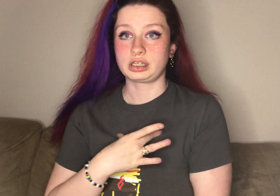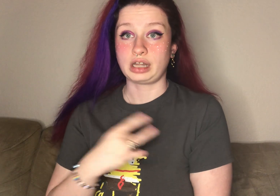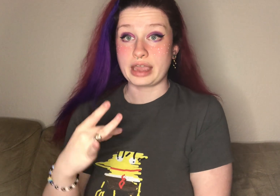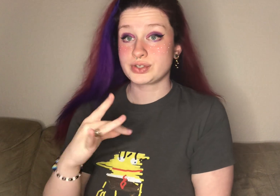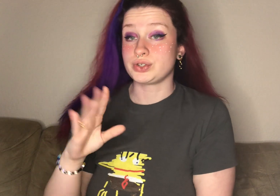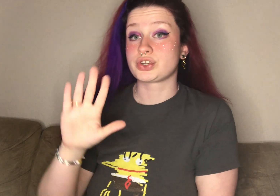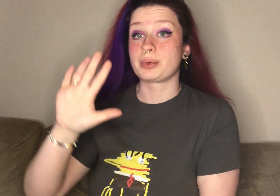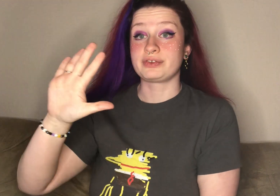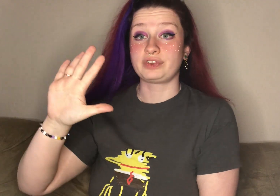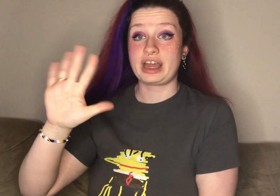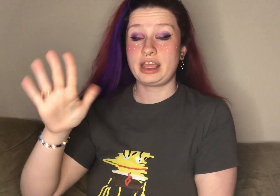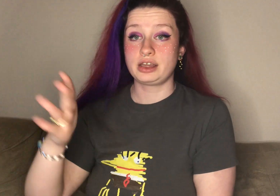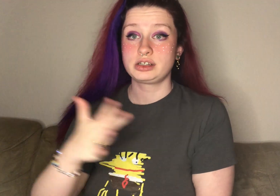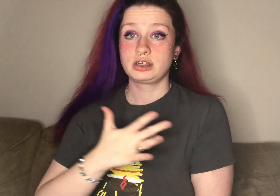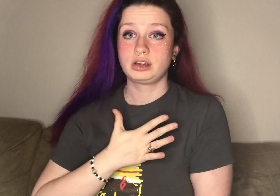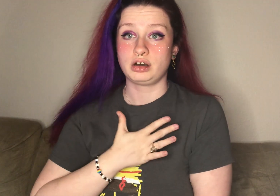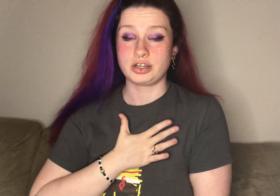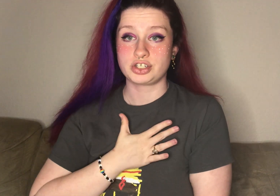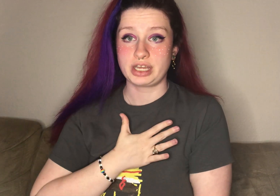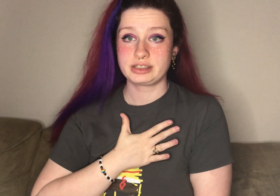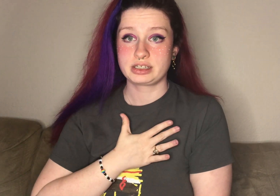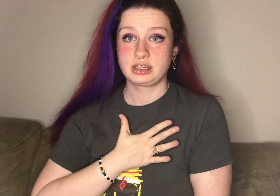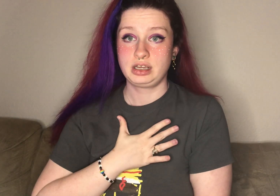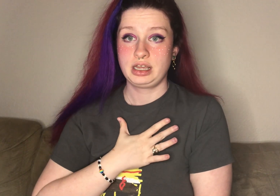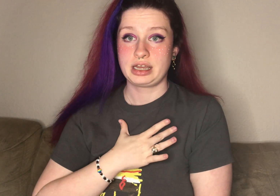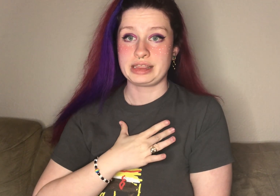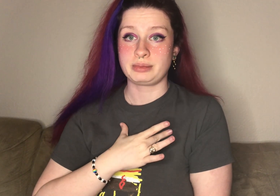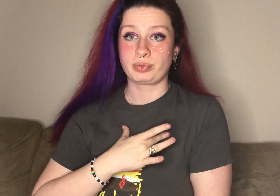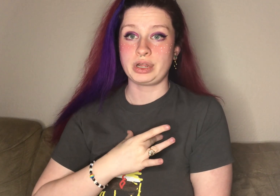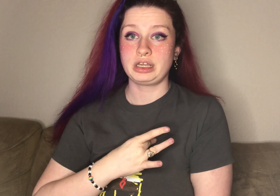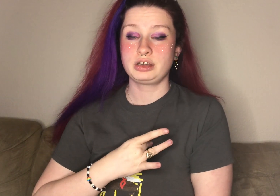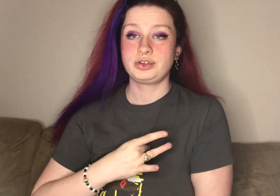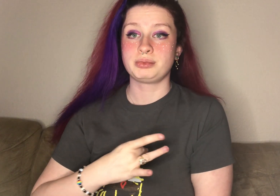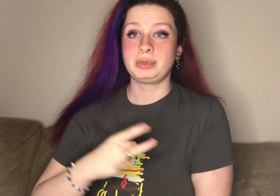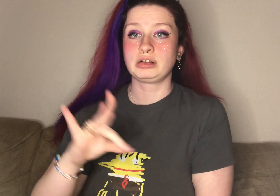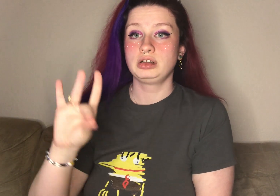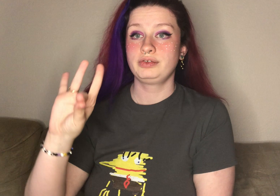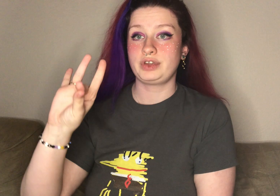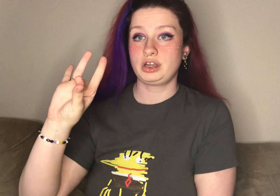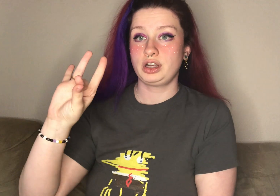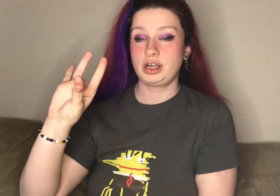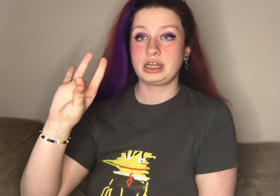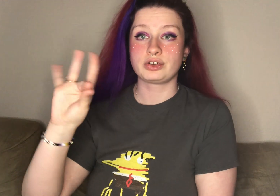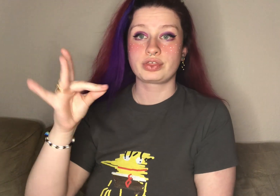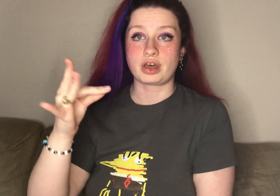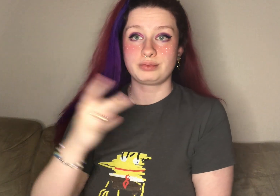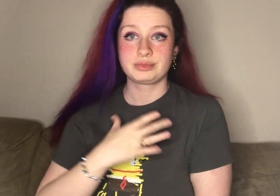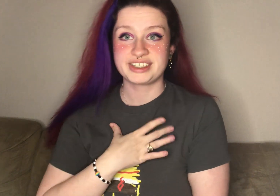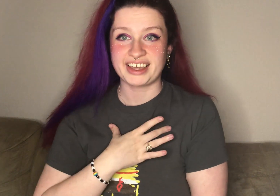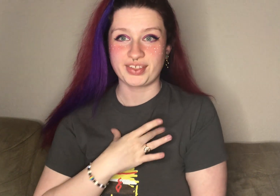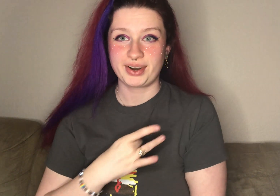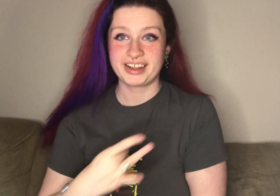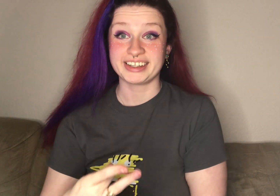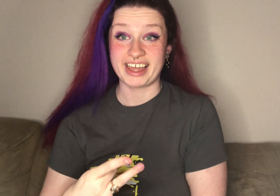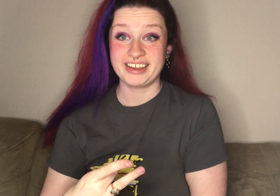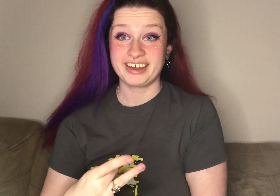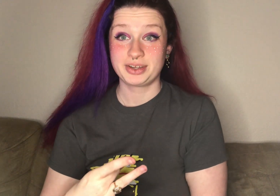like so you start with a flat hand on your chest and then bring your middle finger and your thumb together like